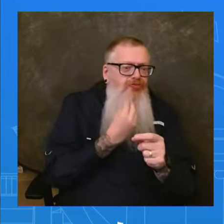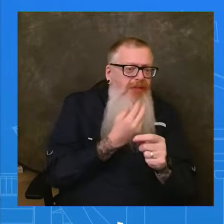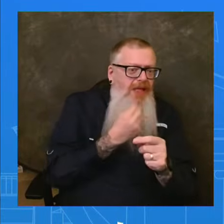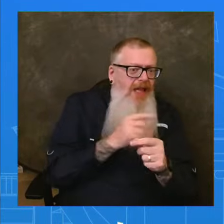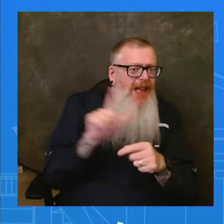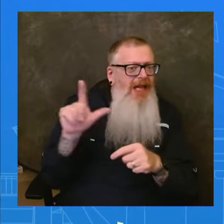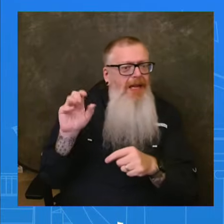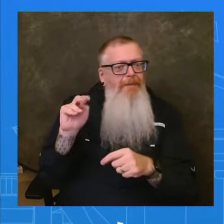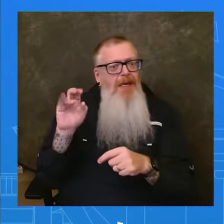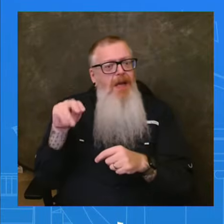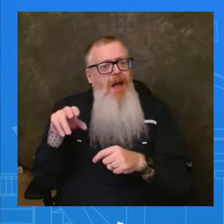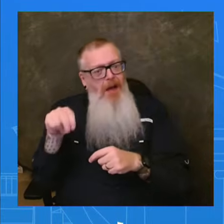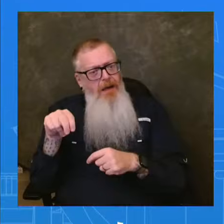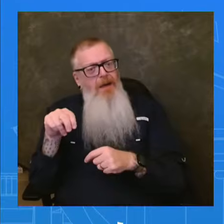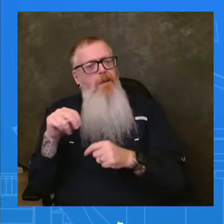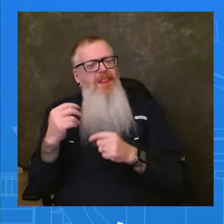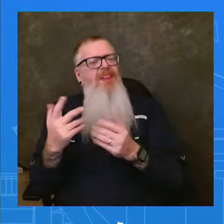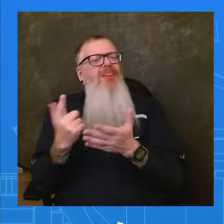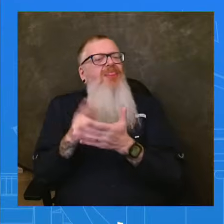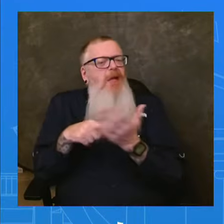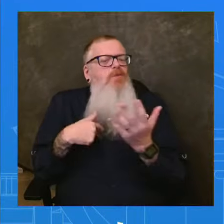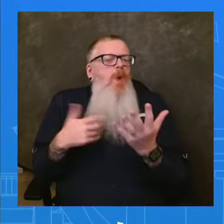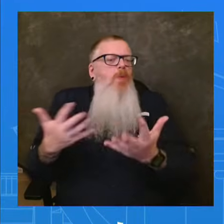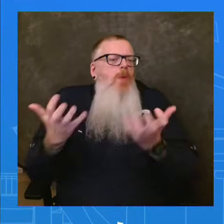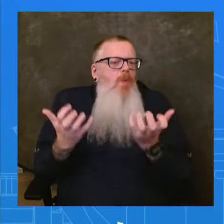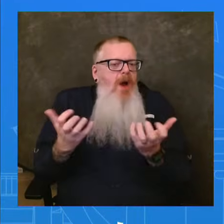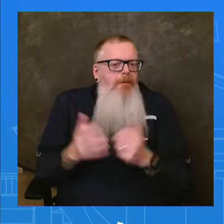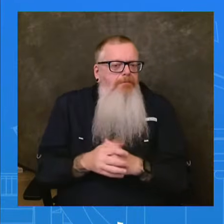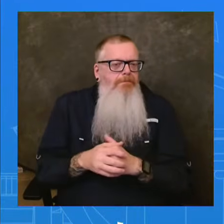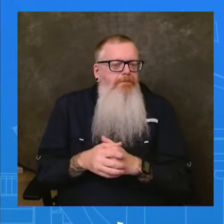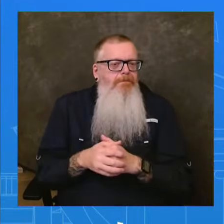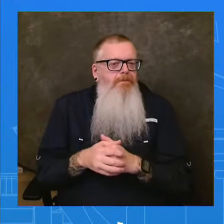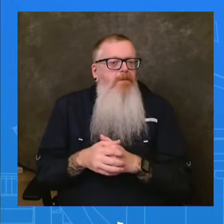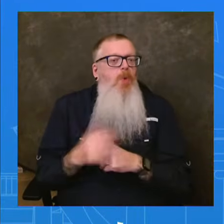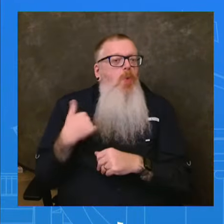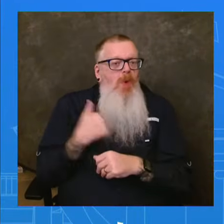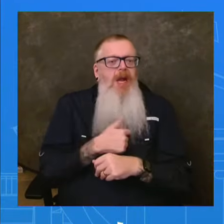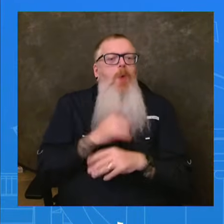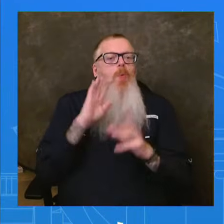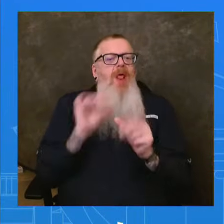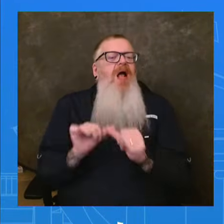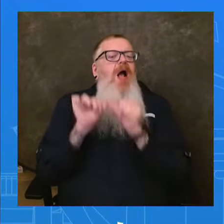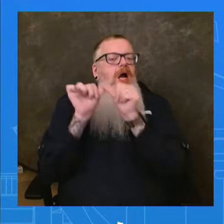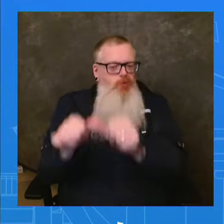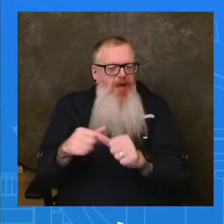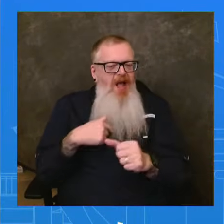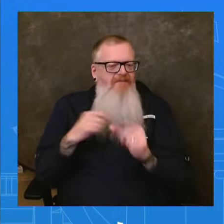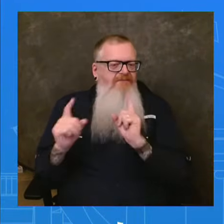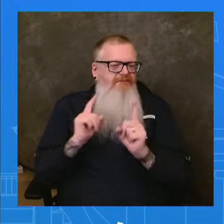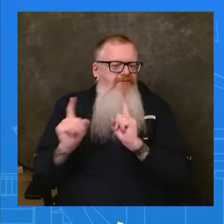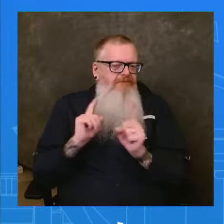It doesn't stop us from having those conversations, to having those discussions. Today, you heard from me, you heard from --